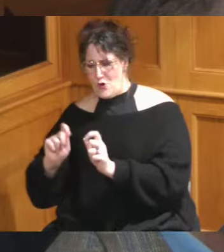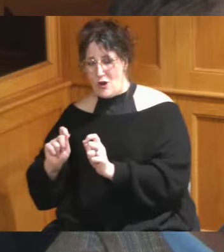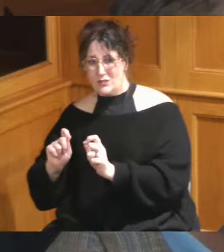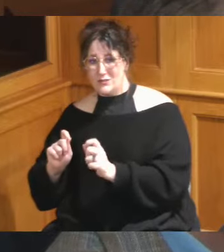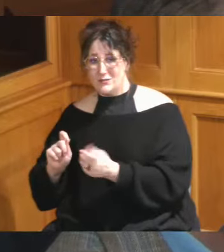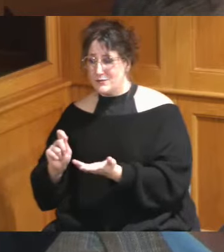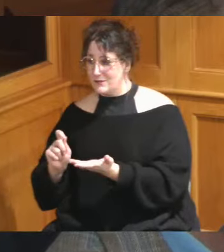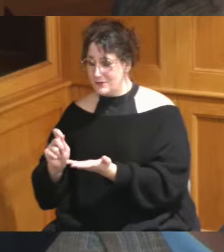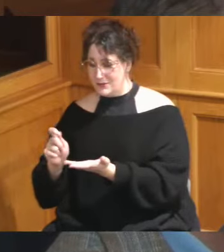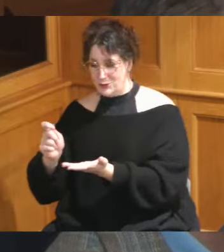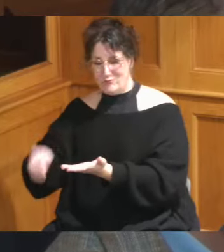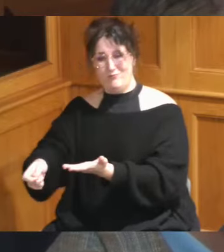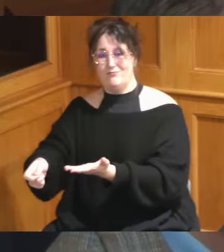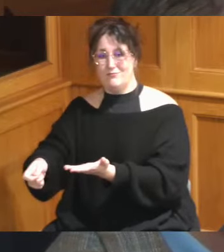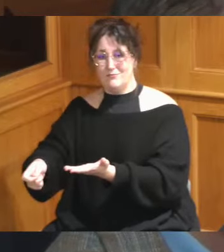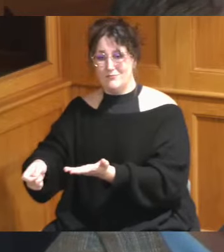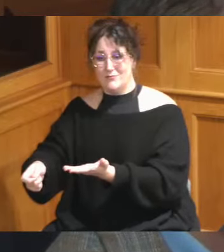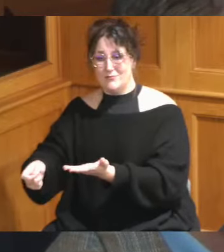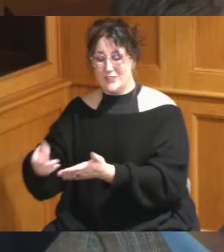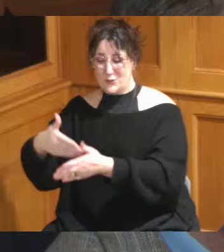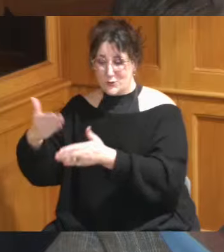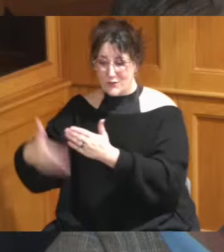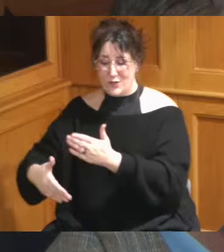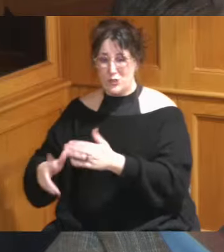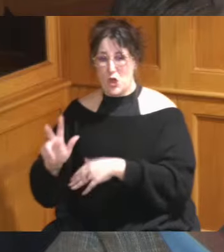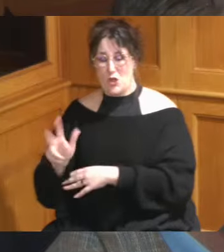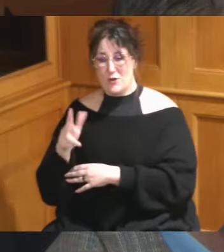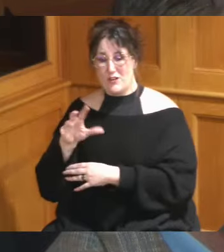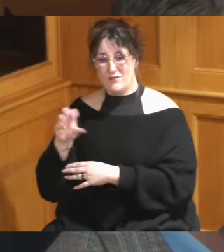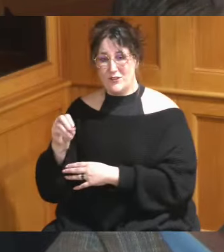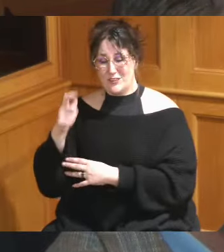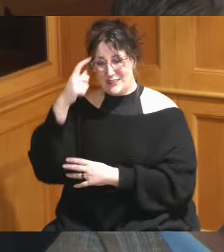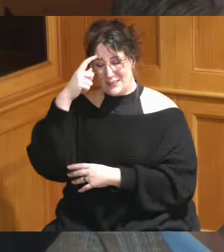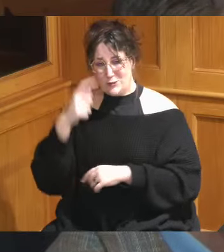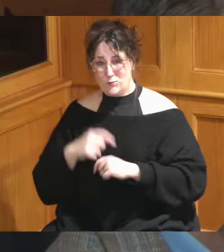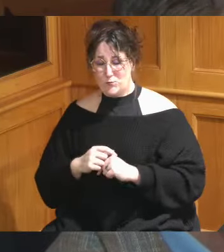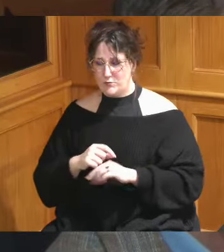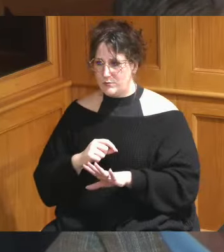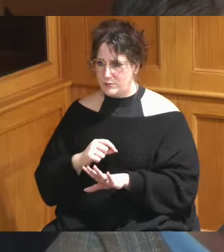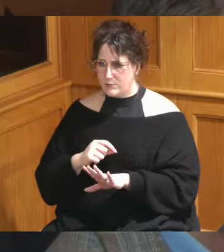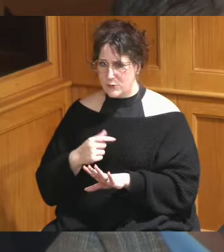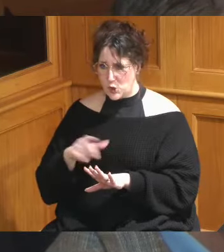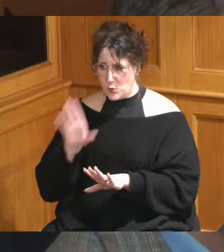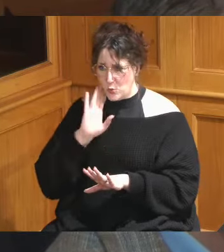on my card and when you get done, you got $3.50 more. Get you going to give me my $3. People